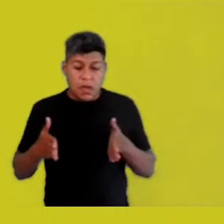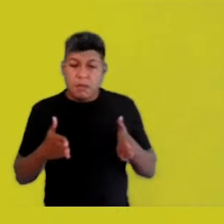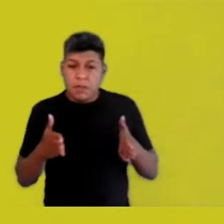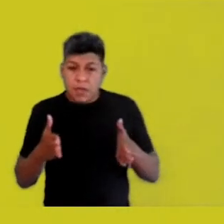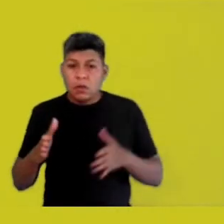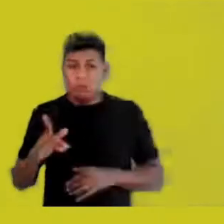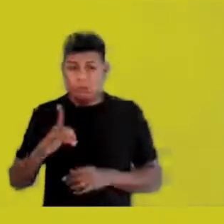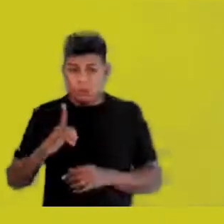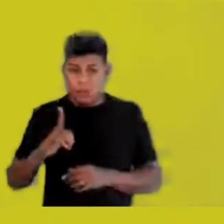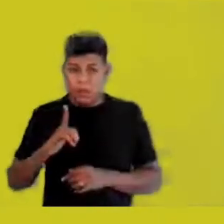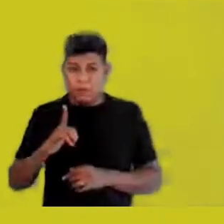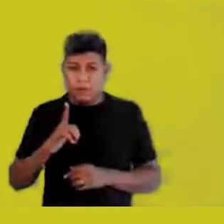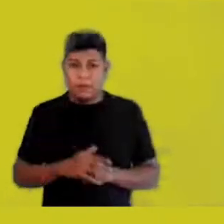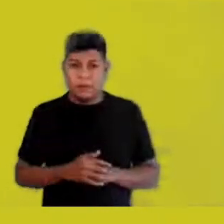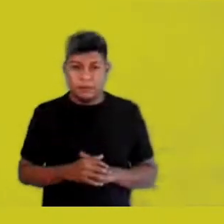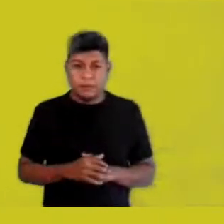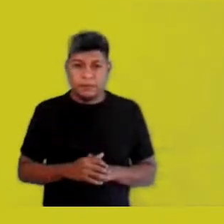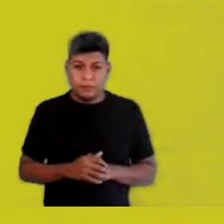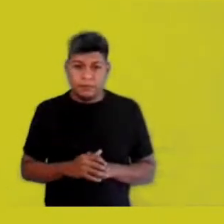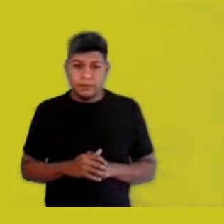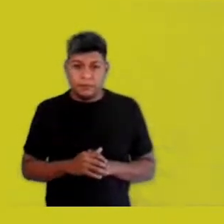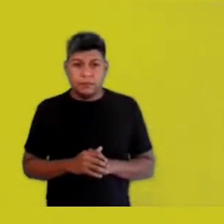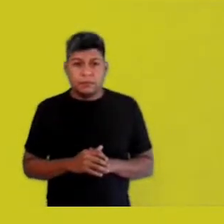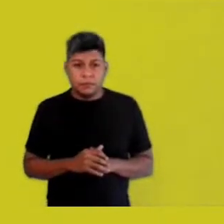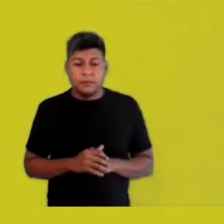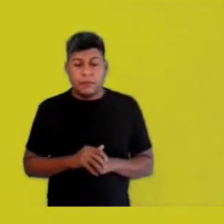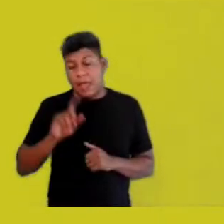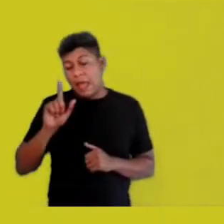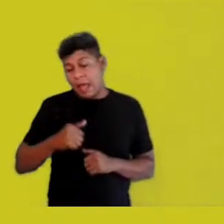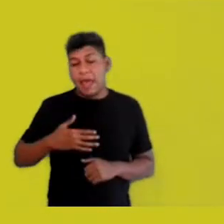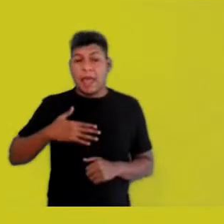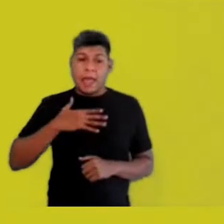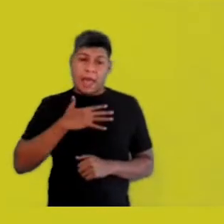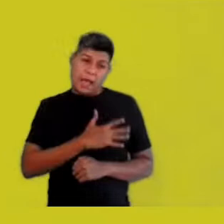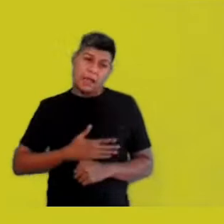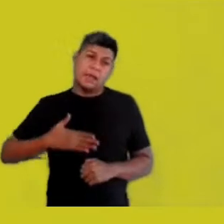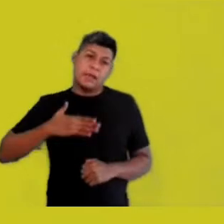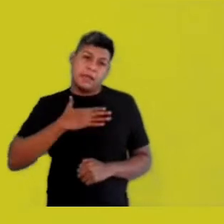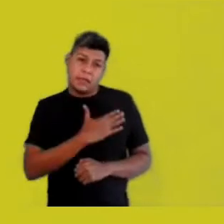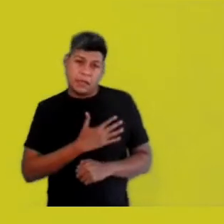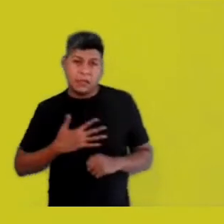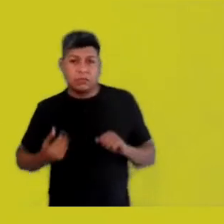So it’s a great joy for us to be here.